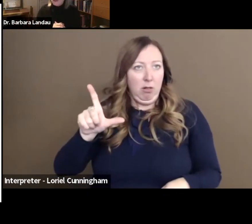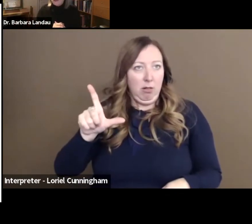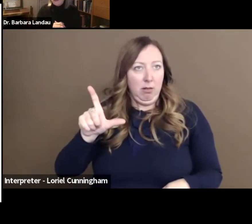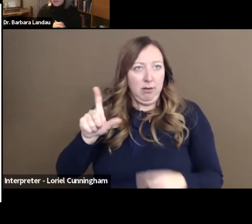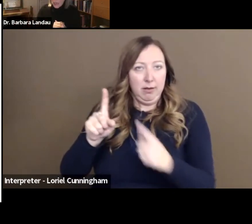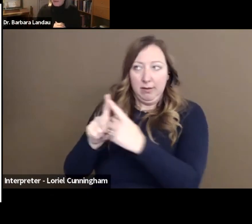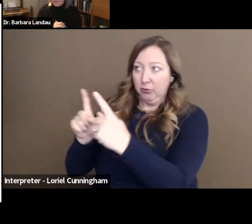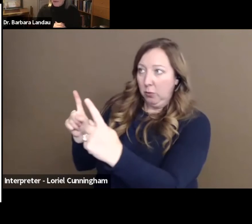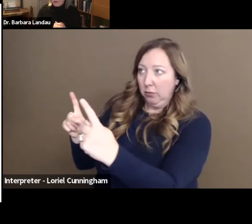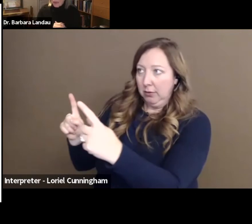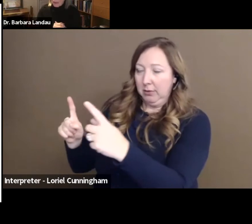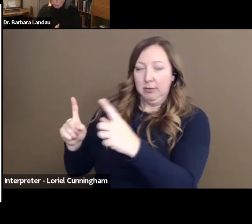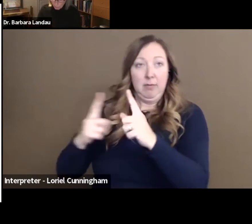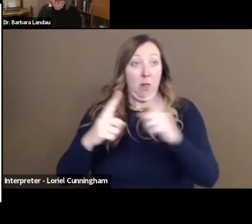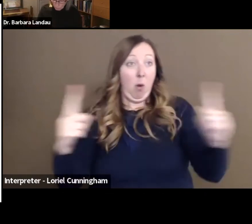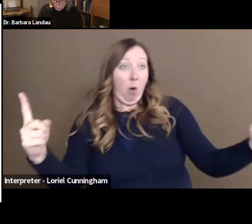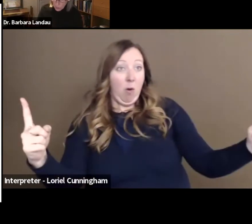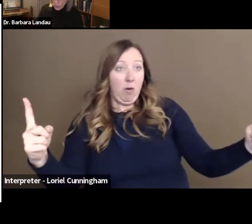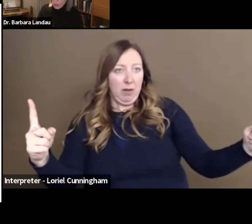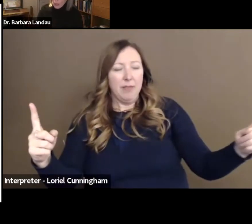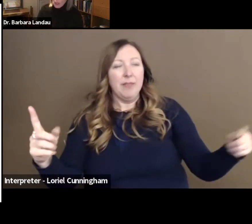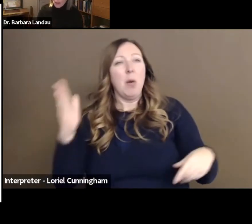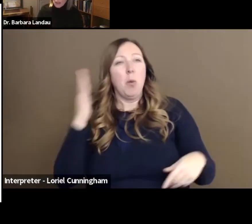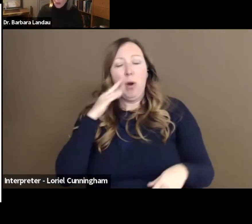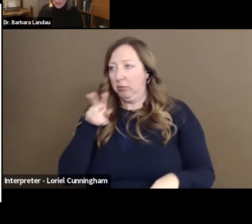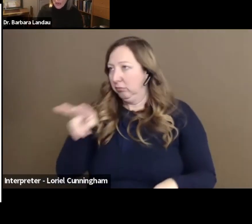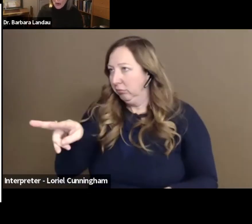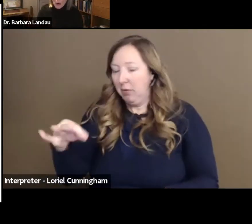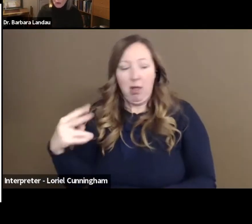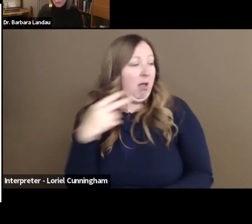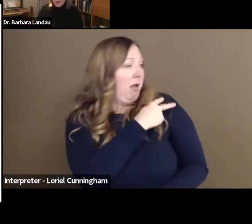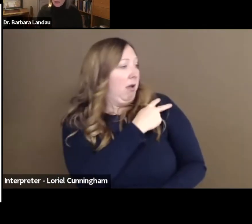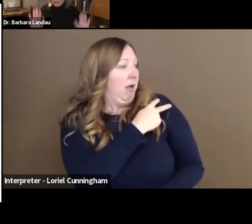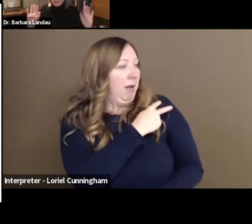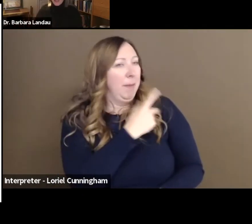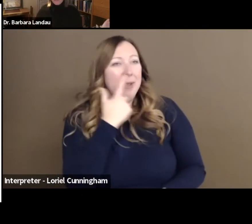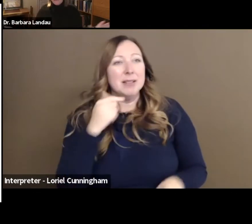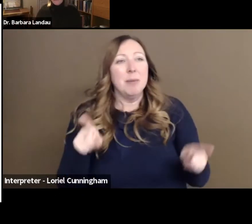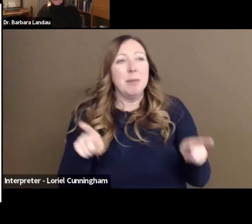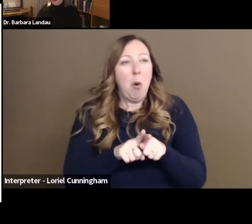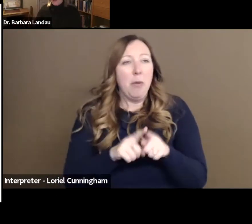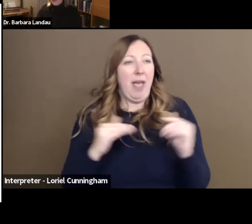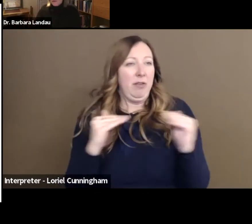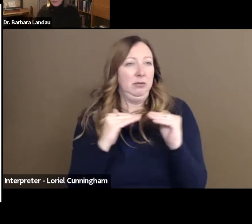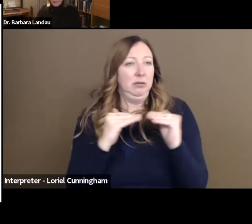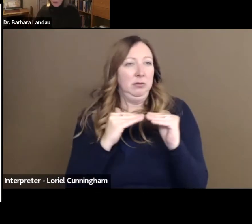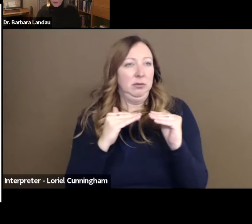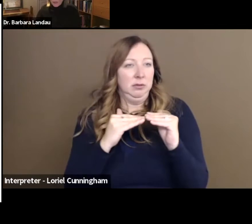the rectangular shape of the array